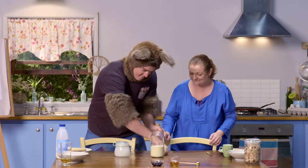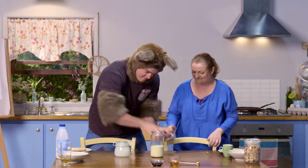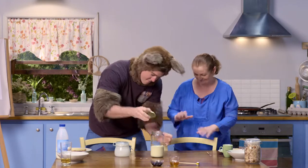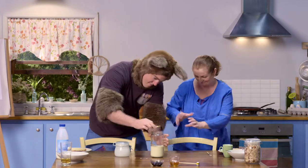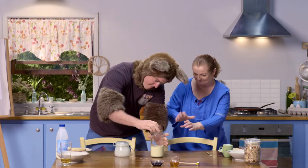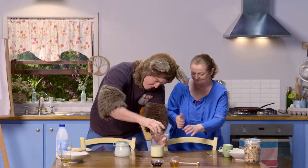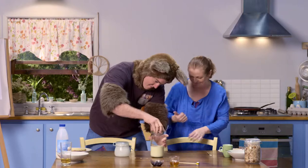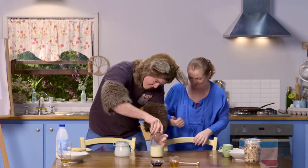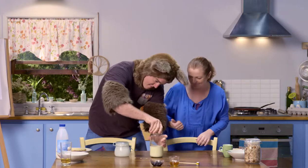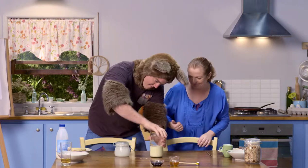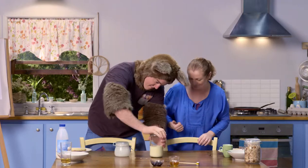Right. Pop the lid on.